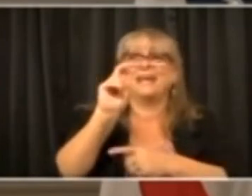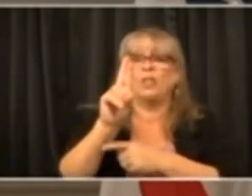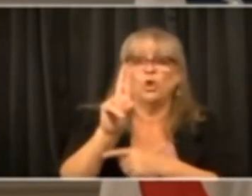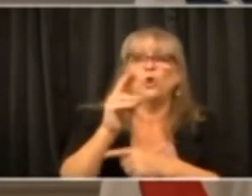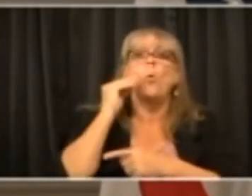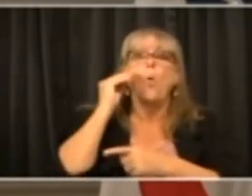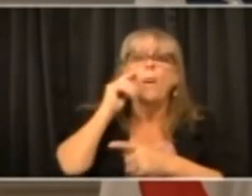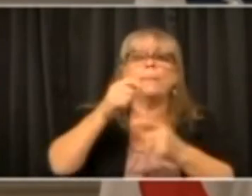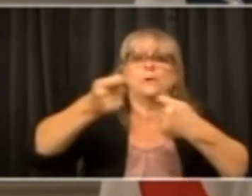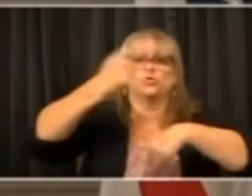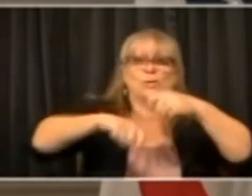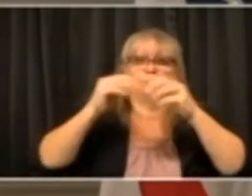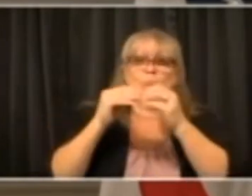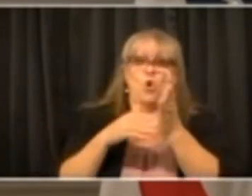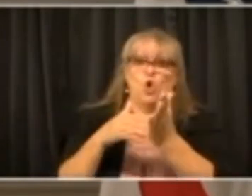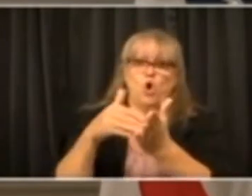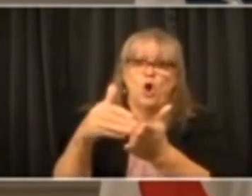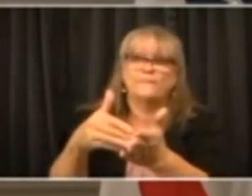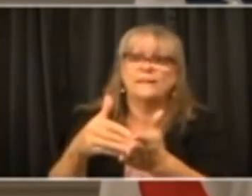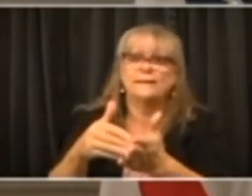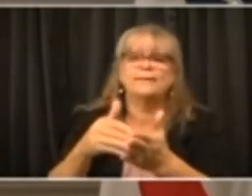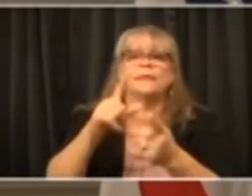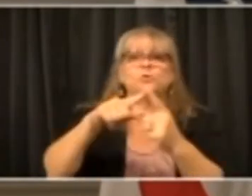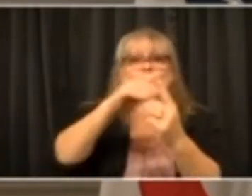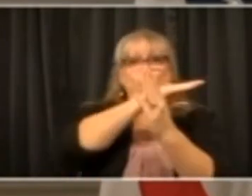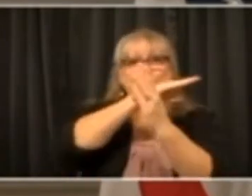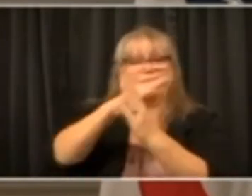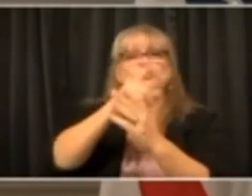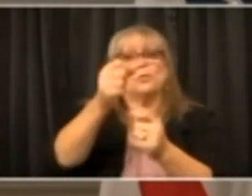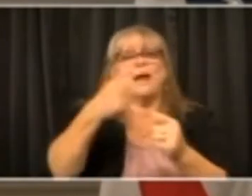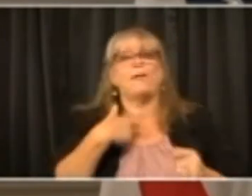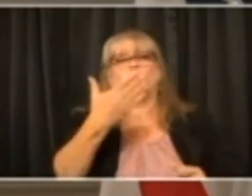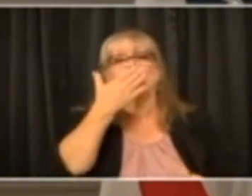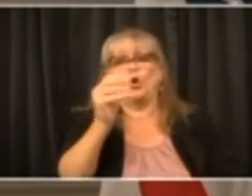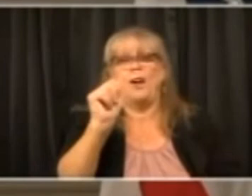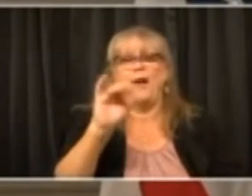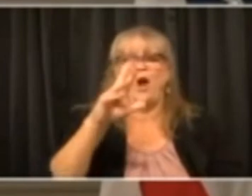remember to keep your windows closed to keep smoky air out